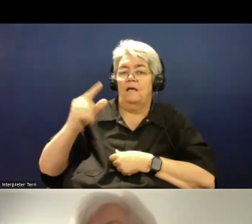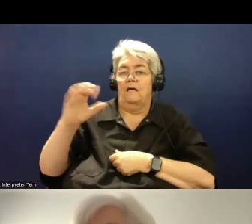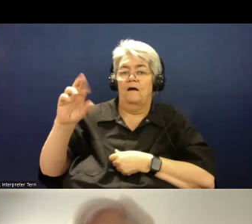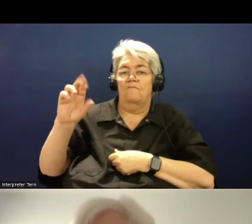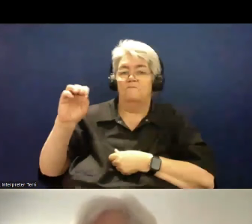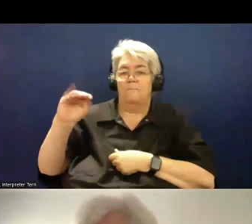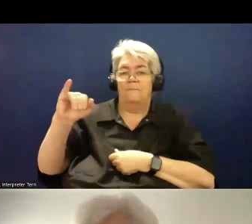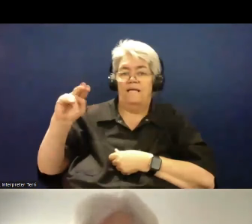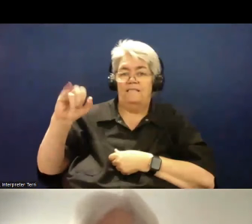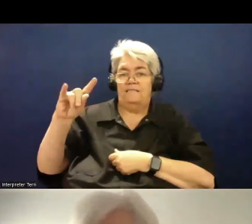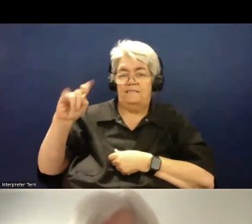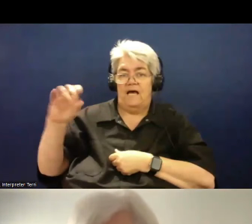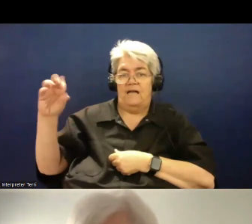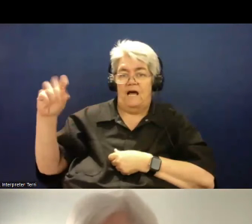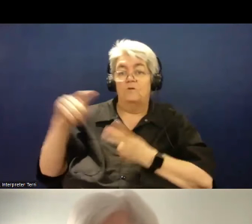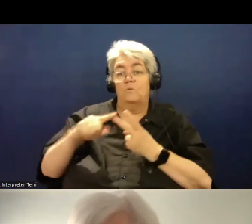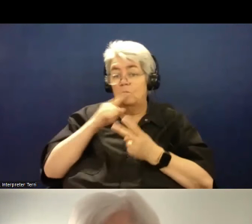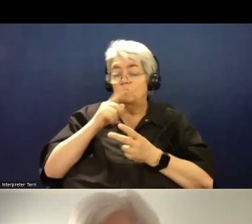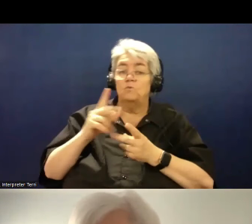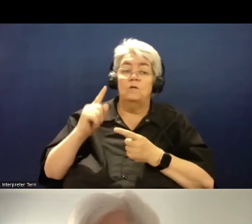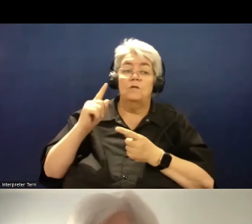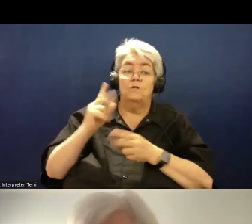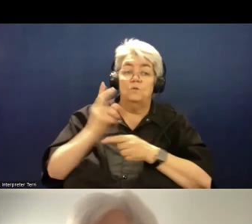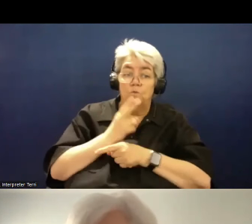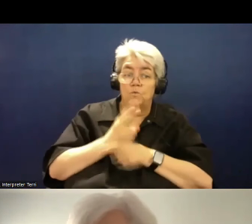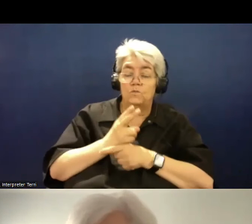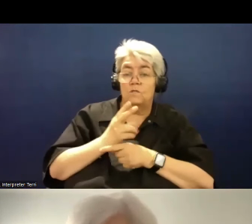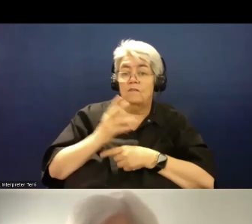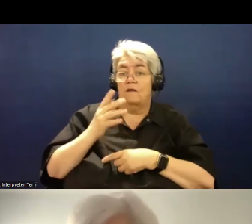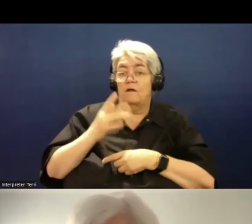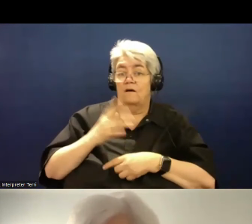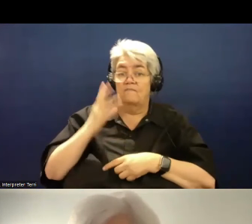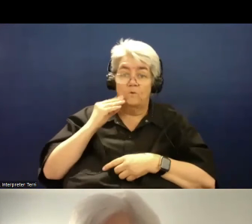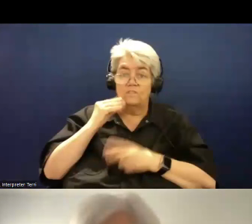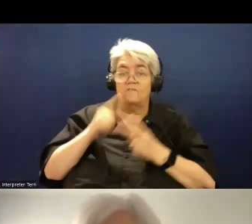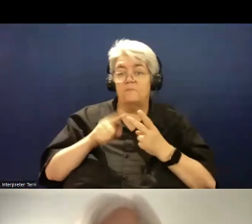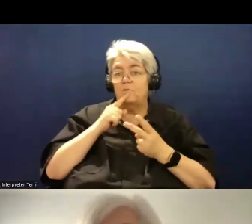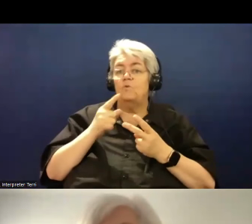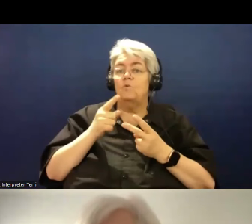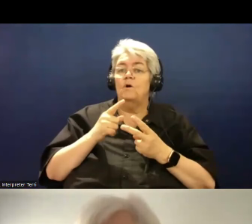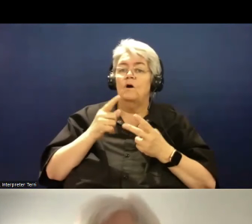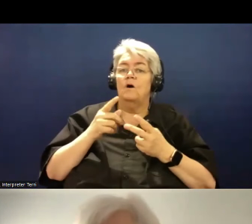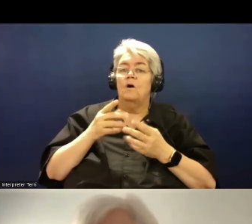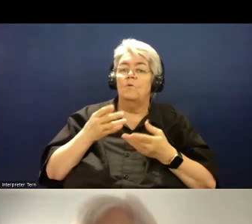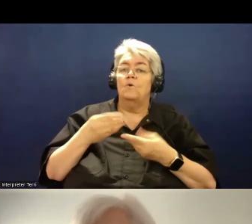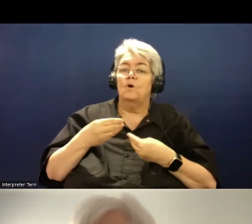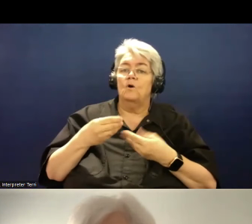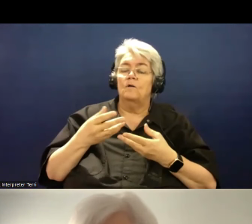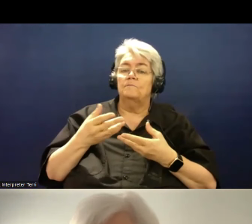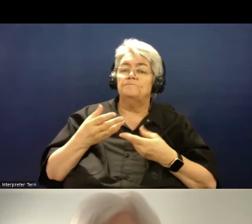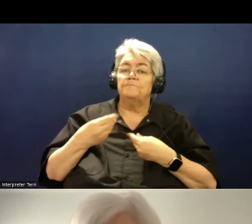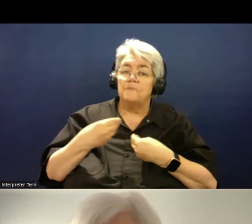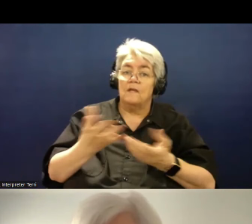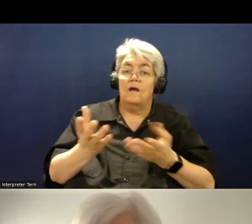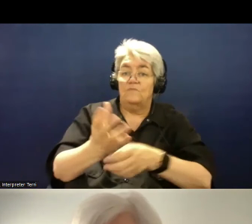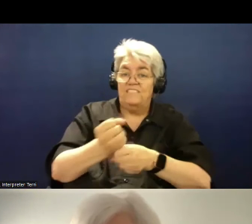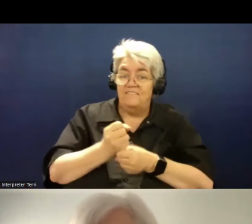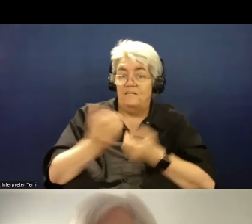VOICE OF PROVIDERS AND PEOPLE RECEIVING. SO STORIES FROM THE